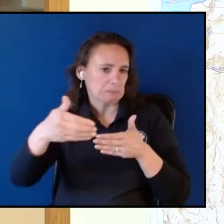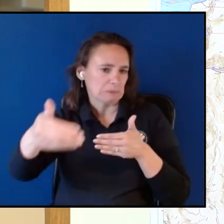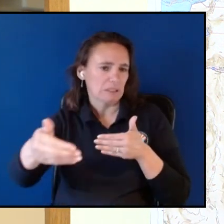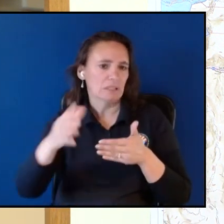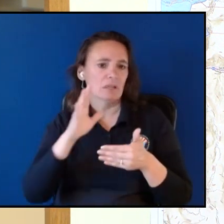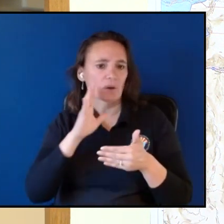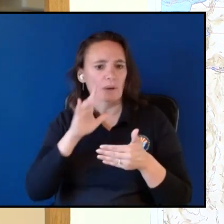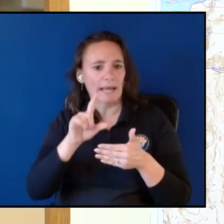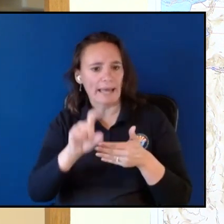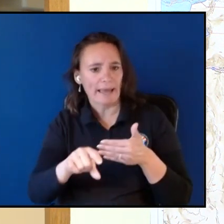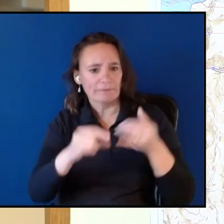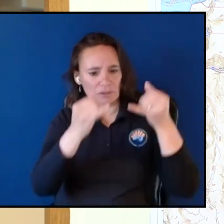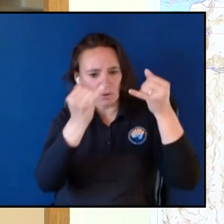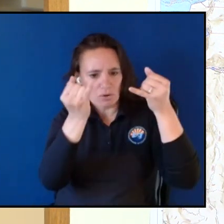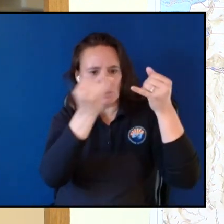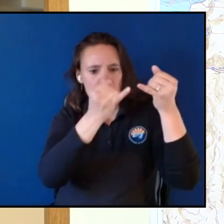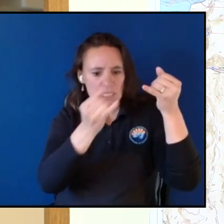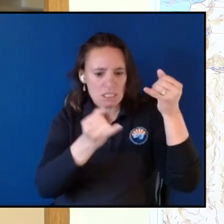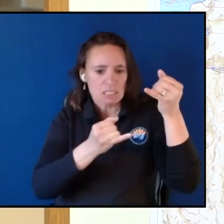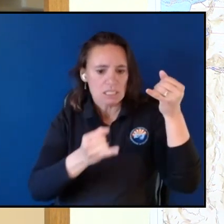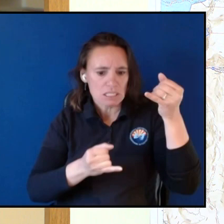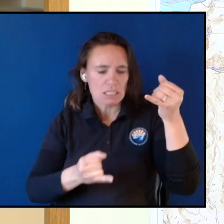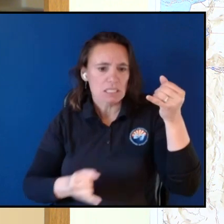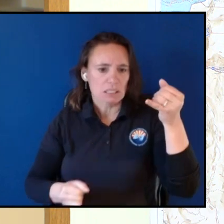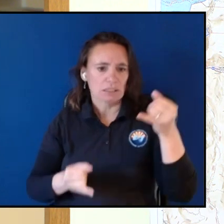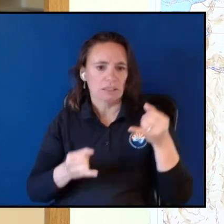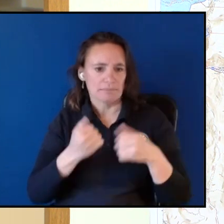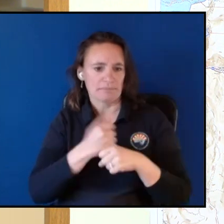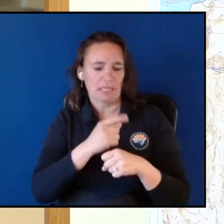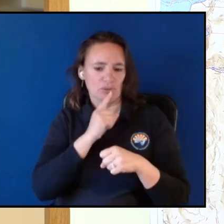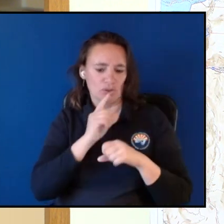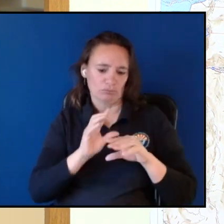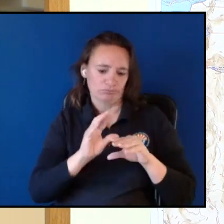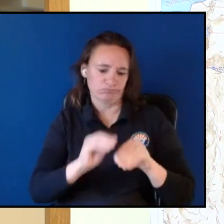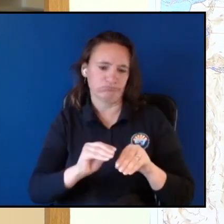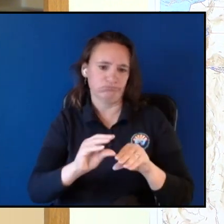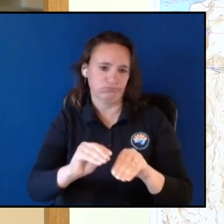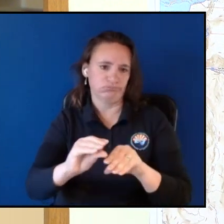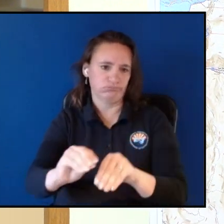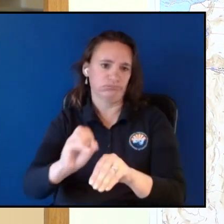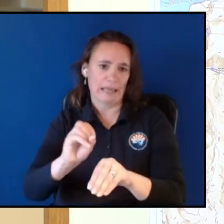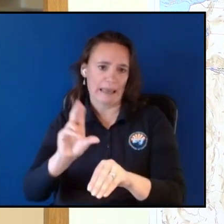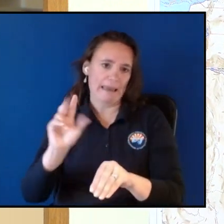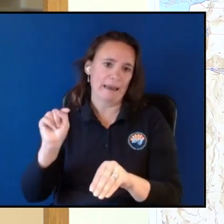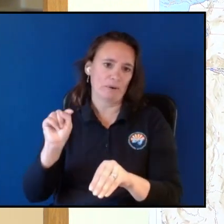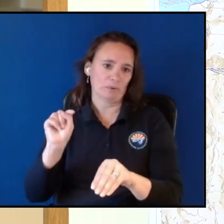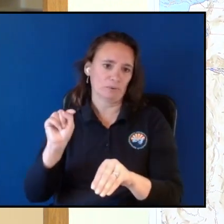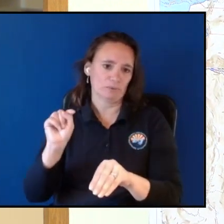around this edge in one way or another and make sure it's out. The areas over here like to the between Jicarita Peak and